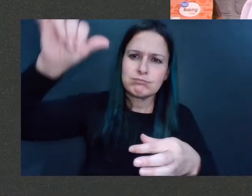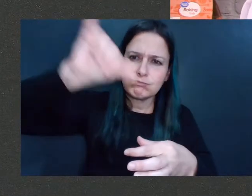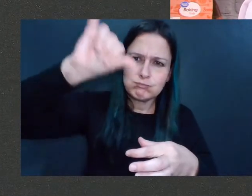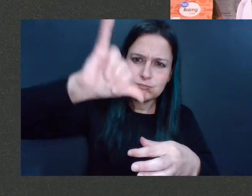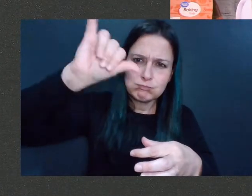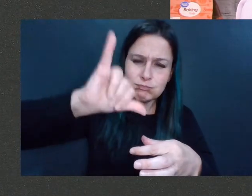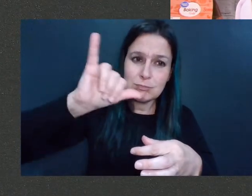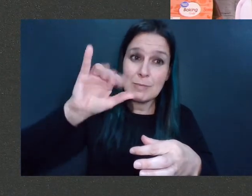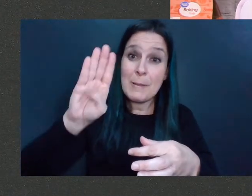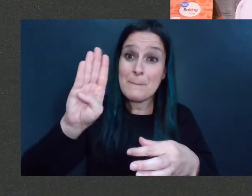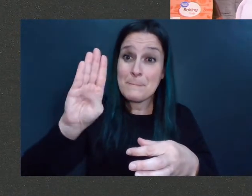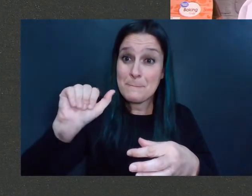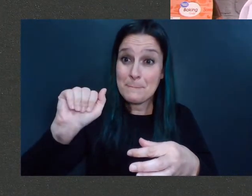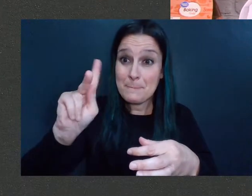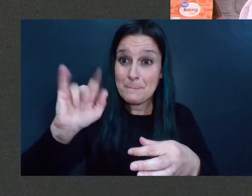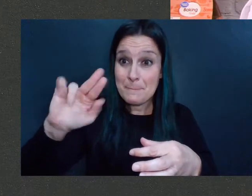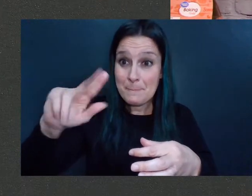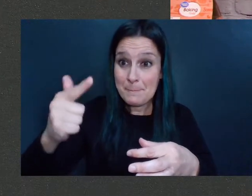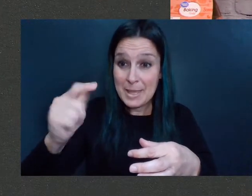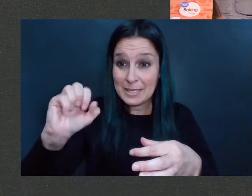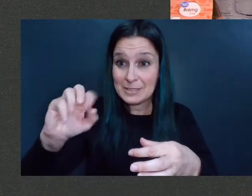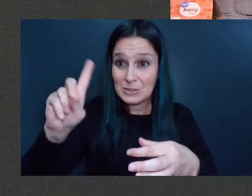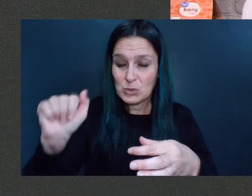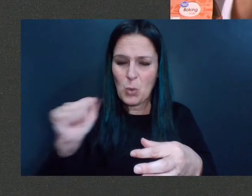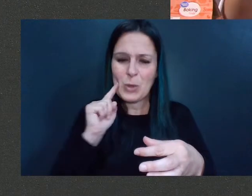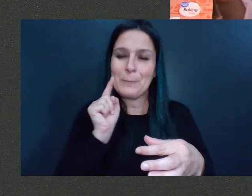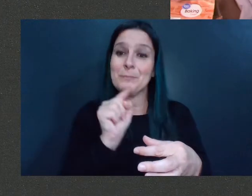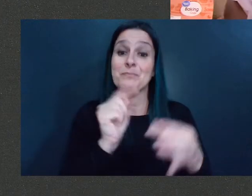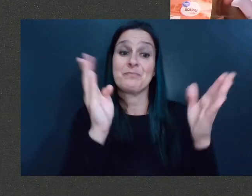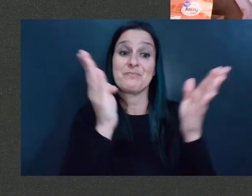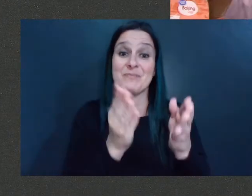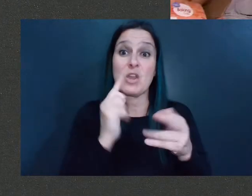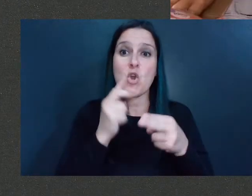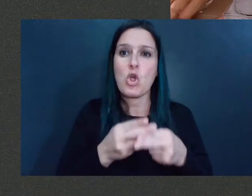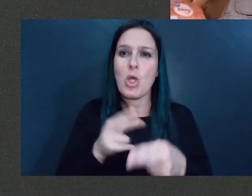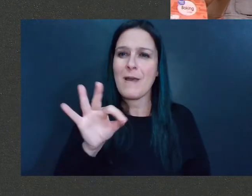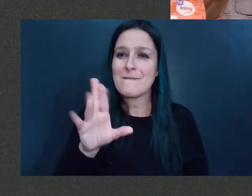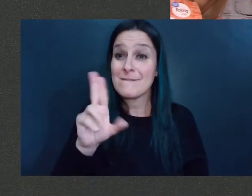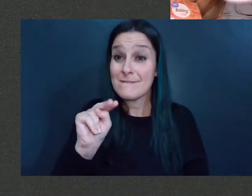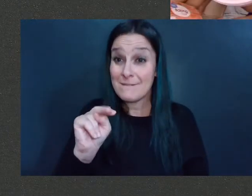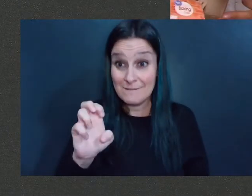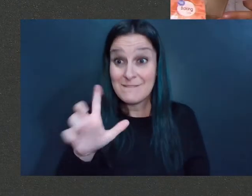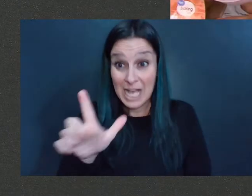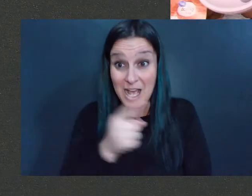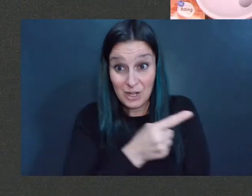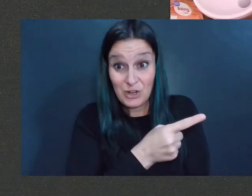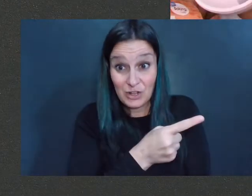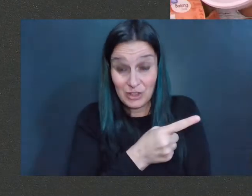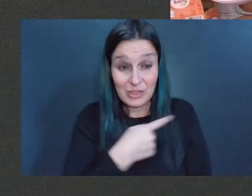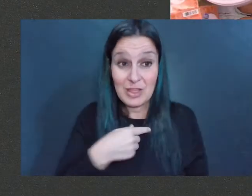on a funnel. This is called a funnel and scoop some baking soda